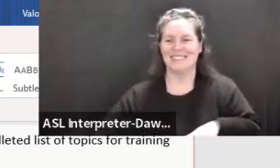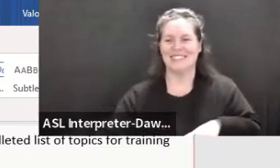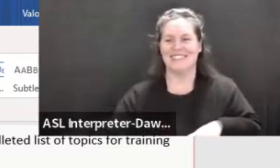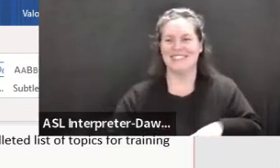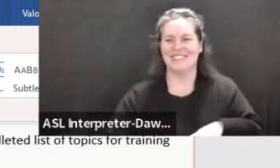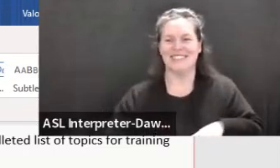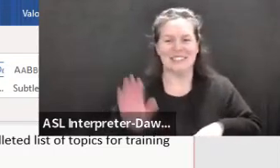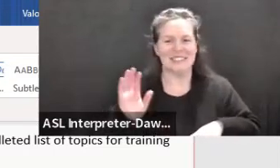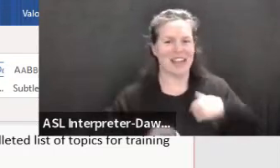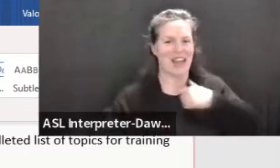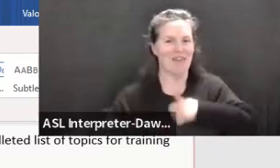[Paula] I forgot to take it down.